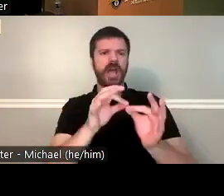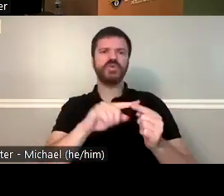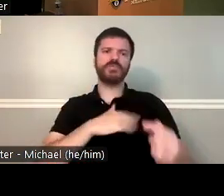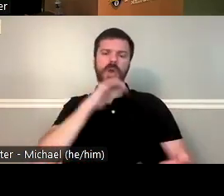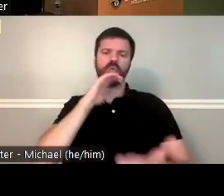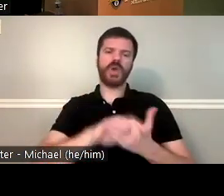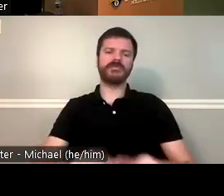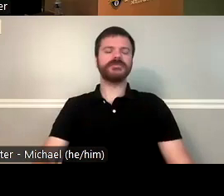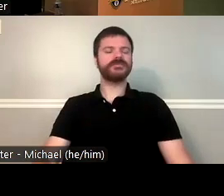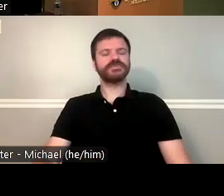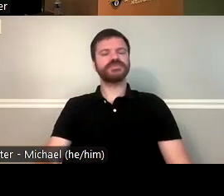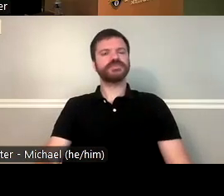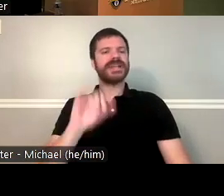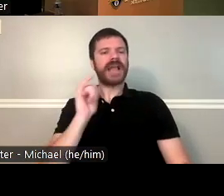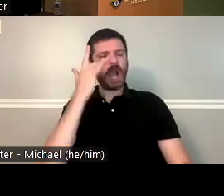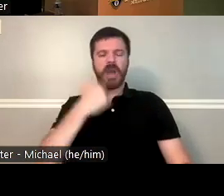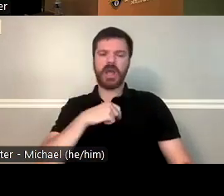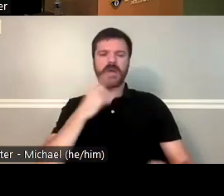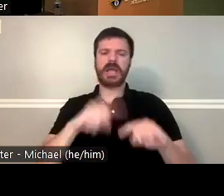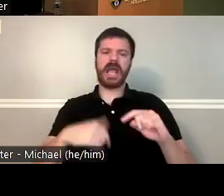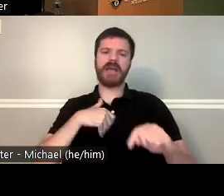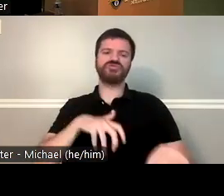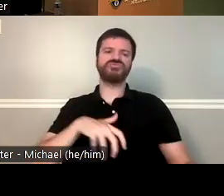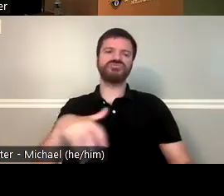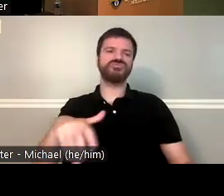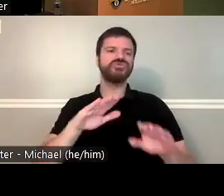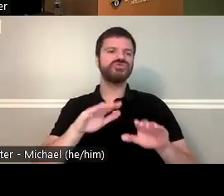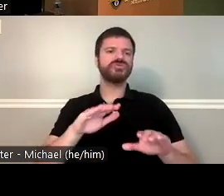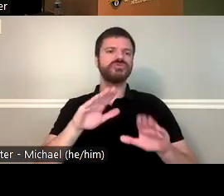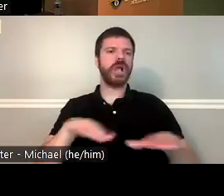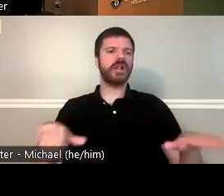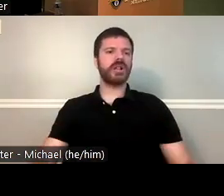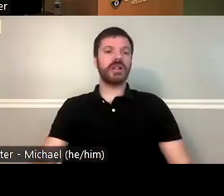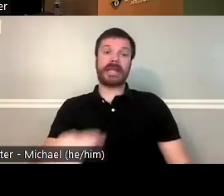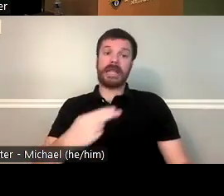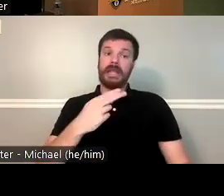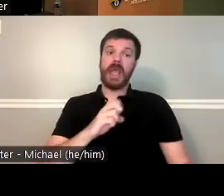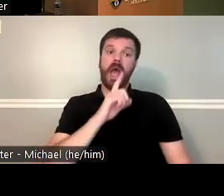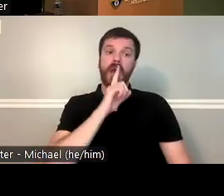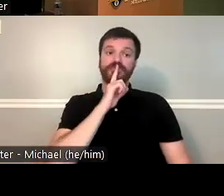and that's why we couldn't have a child he hasn't communicated this to her but it's very important